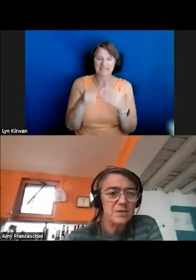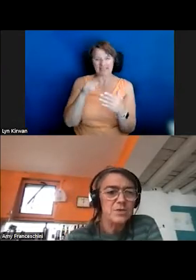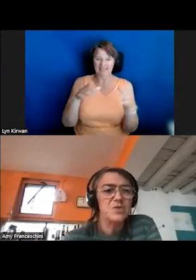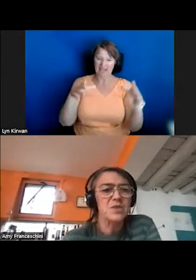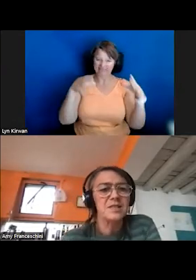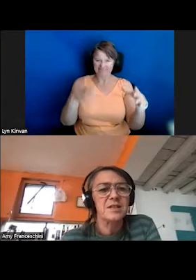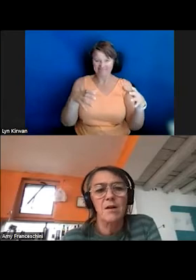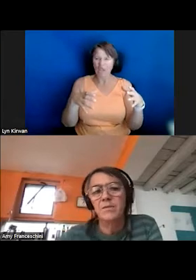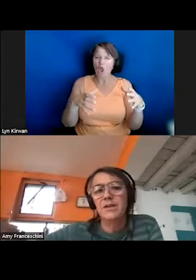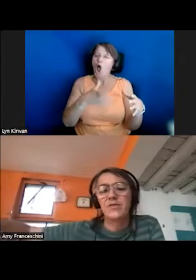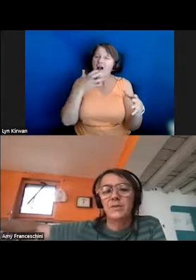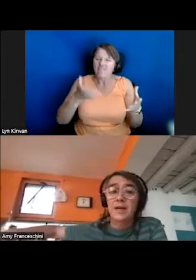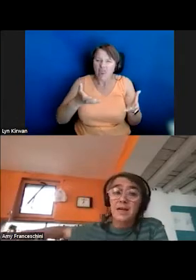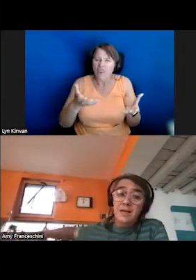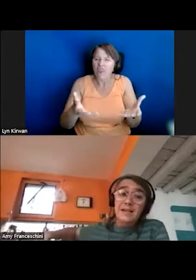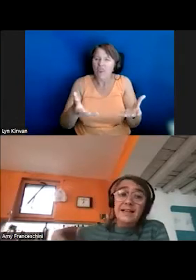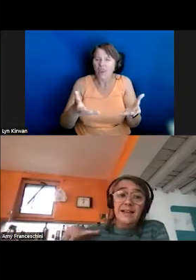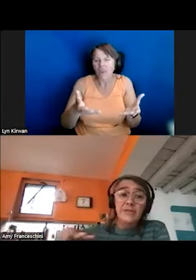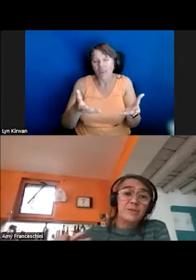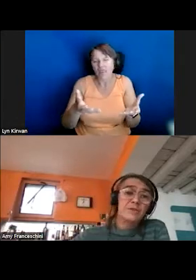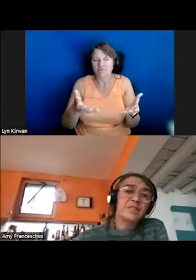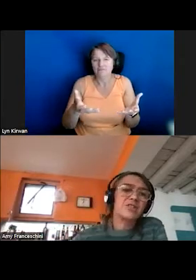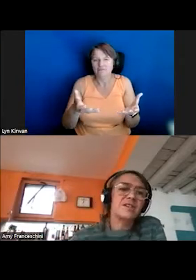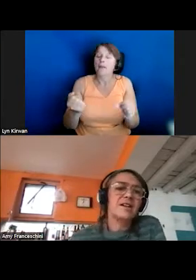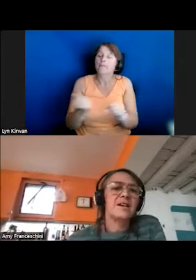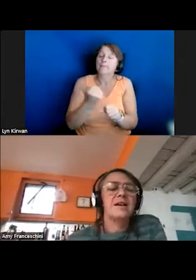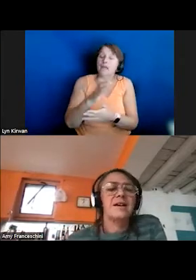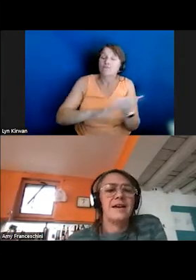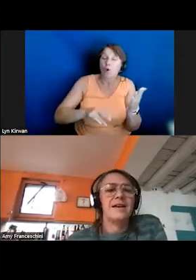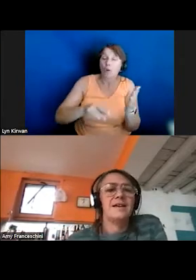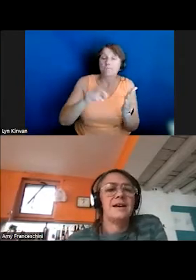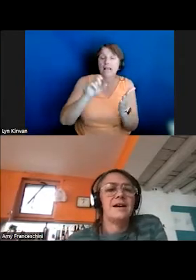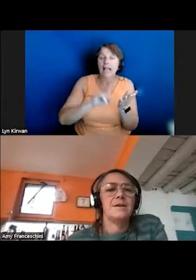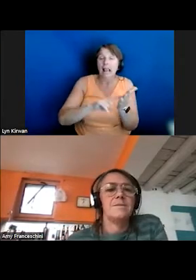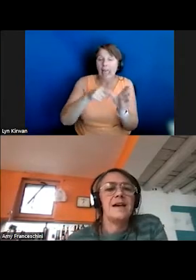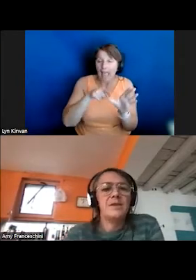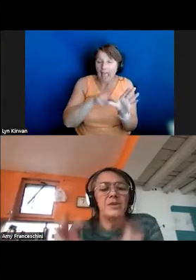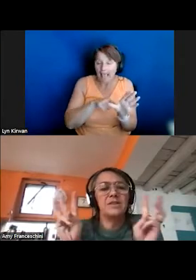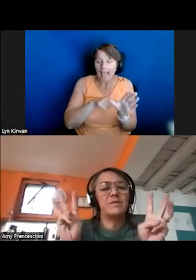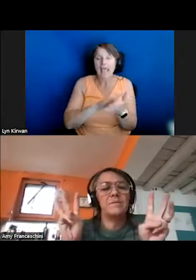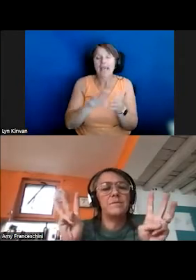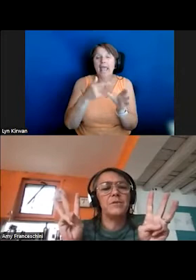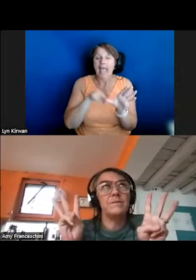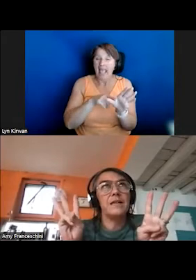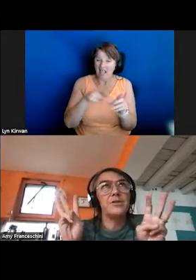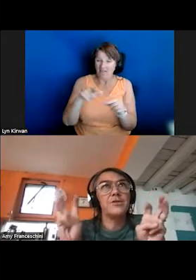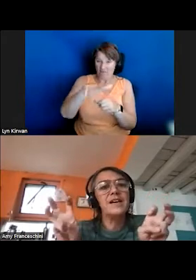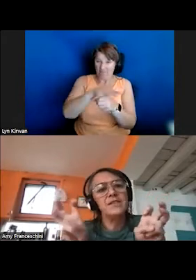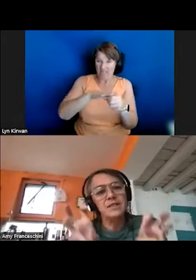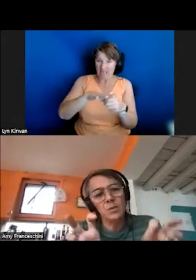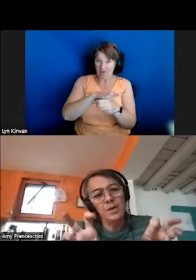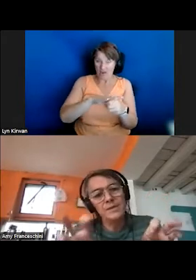which was all made from clay from the region and hay, and we made three ovens in one.